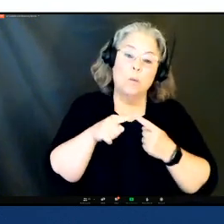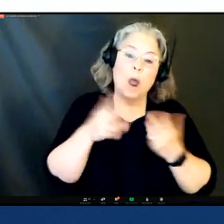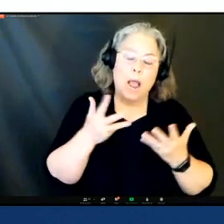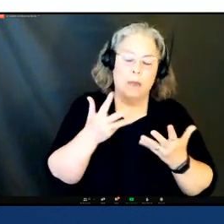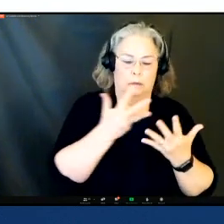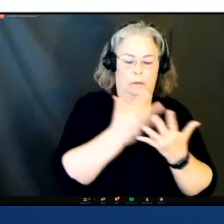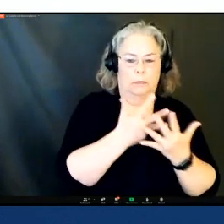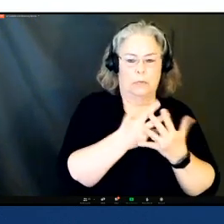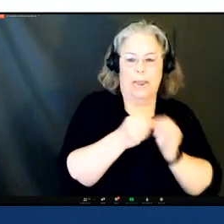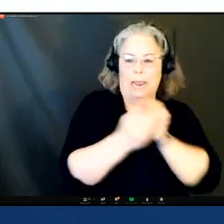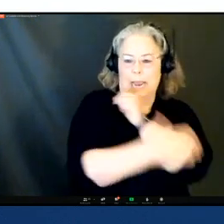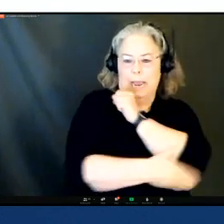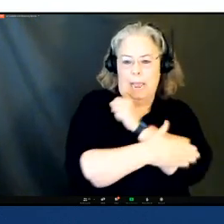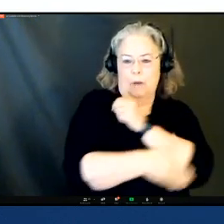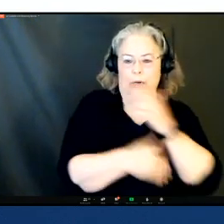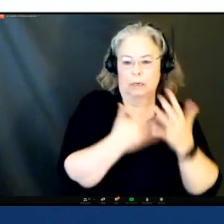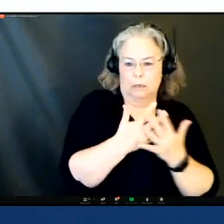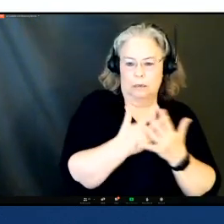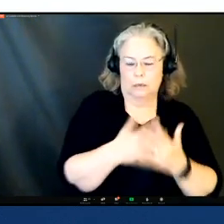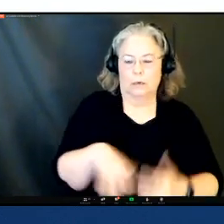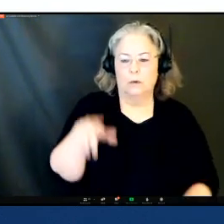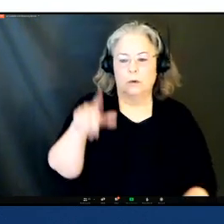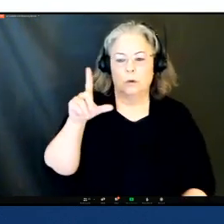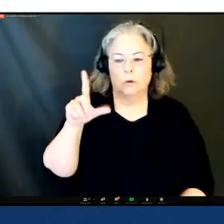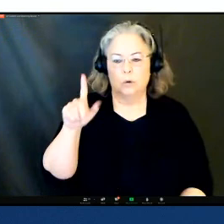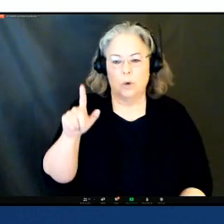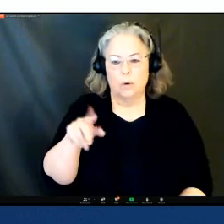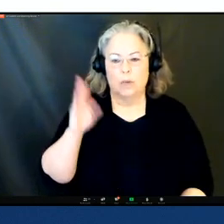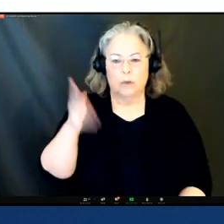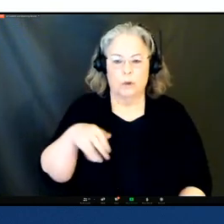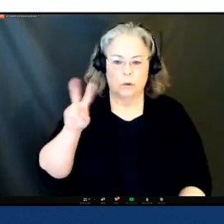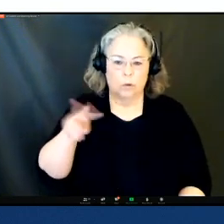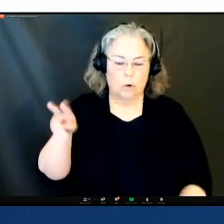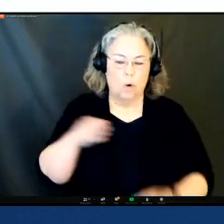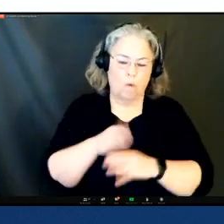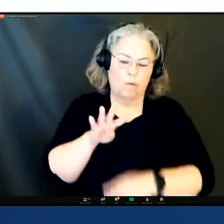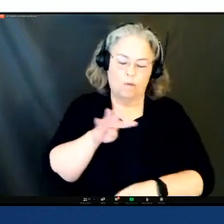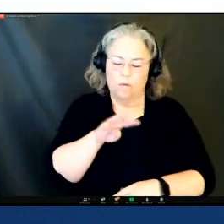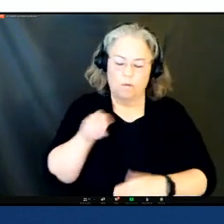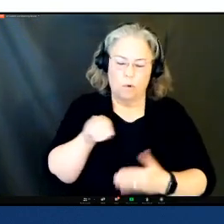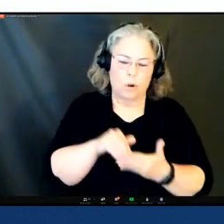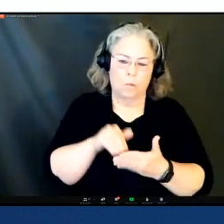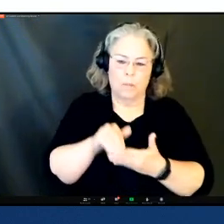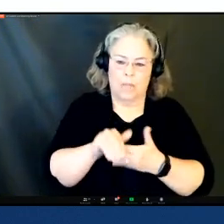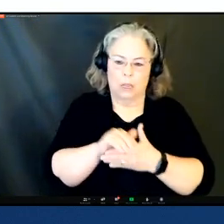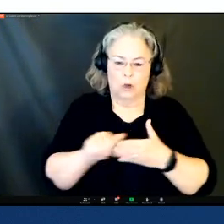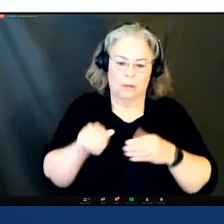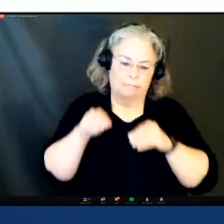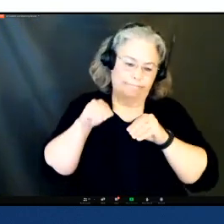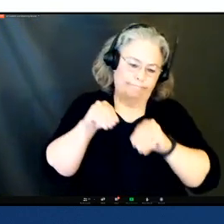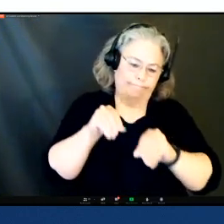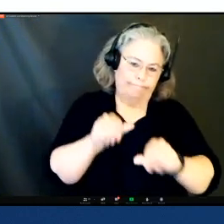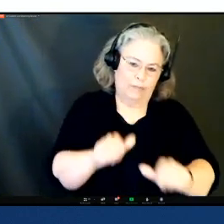The fiscal year 2122 budget includes over $40 million in expenditures related to the mayor's consent decree, and significant